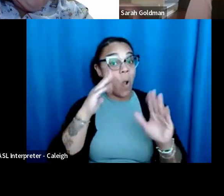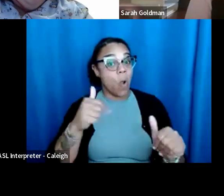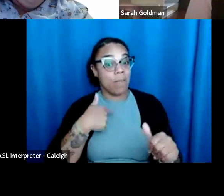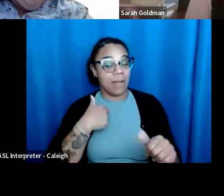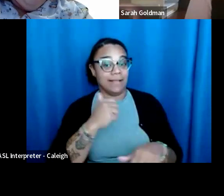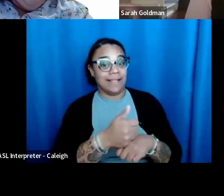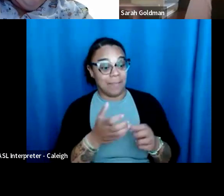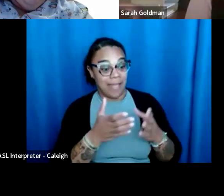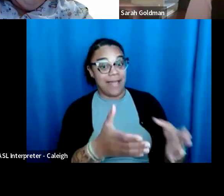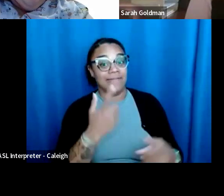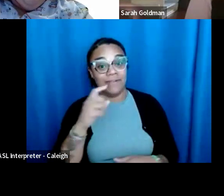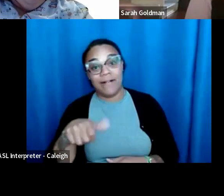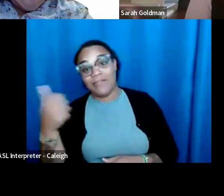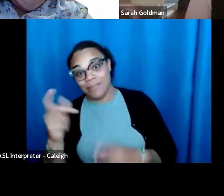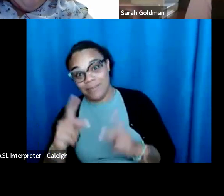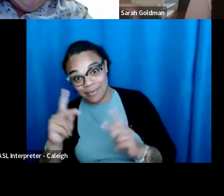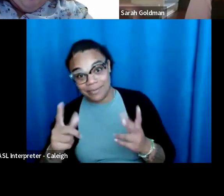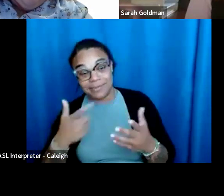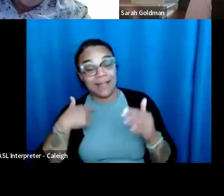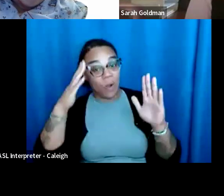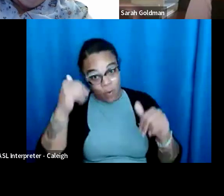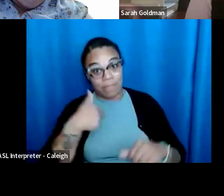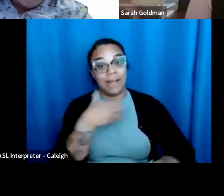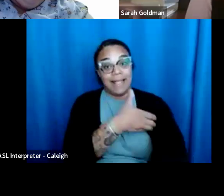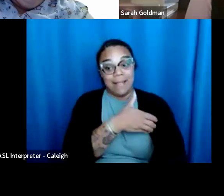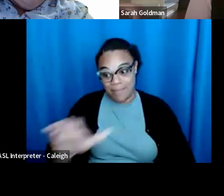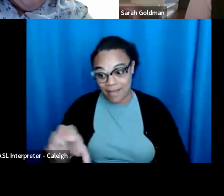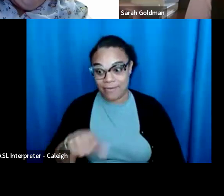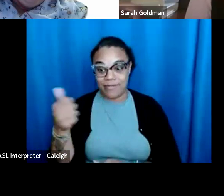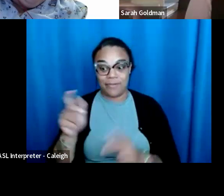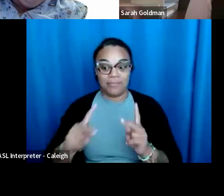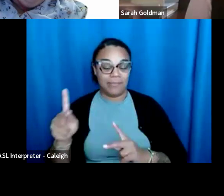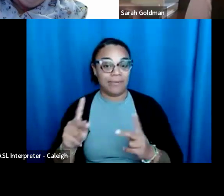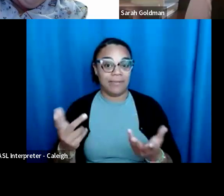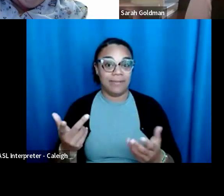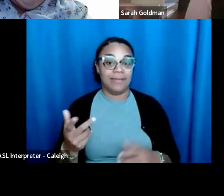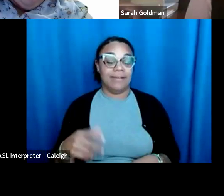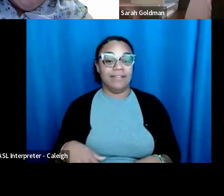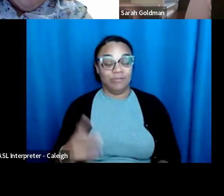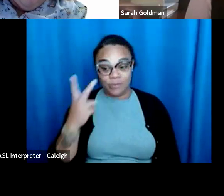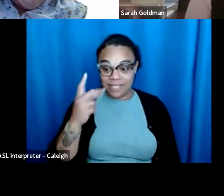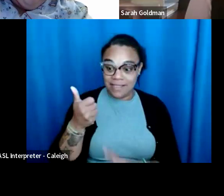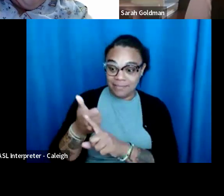Not only that, but I hope that I empower others to see themselves as a person